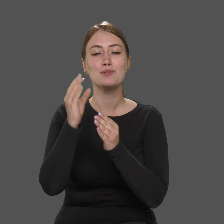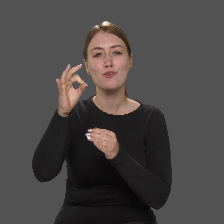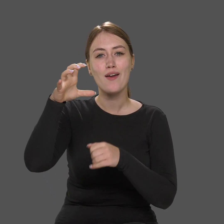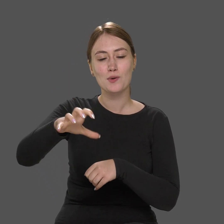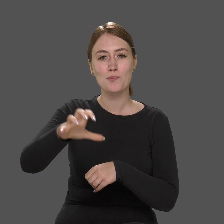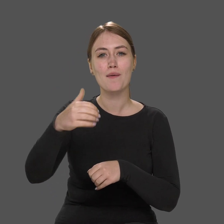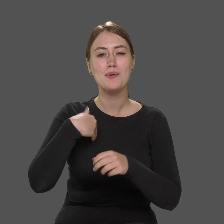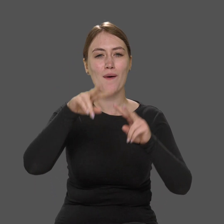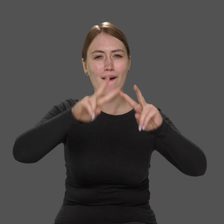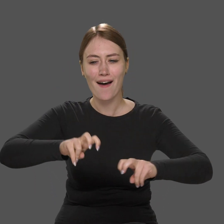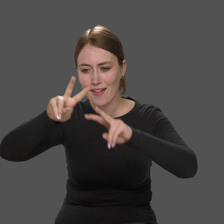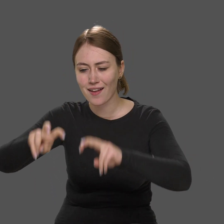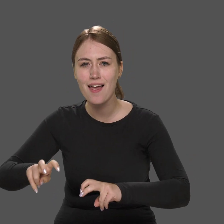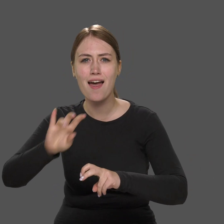together with his research team, analyzed